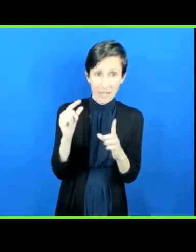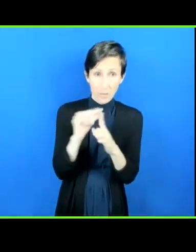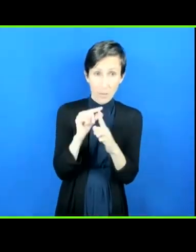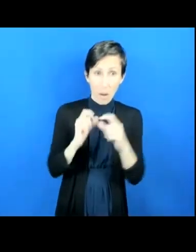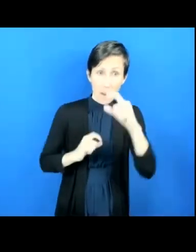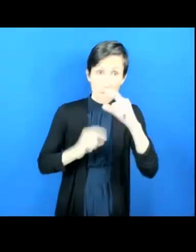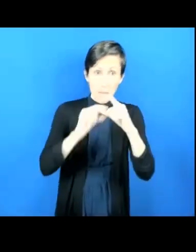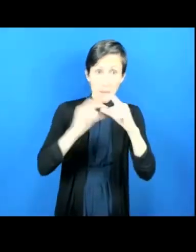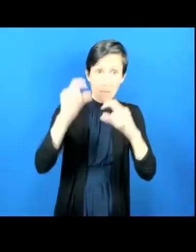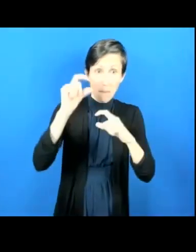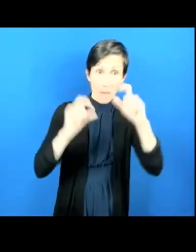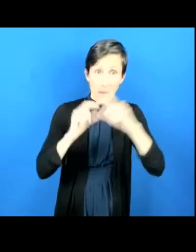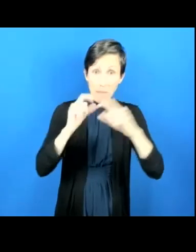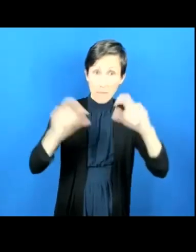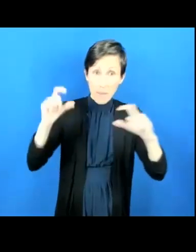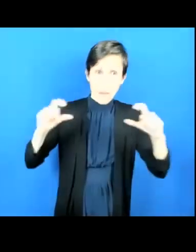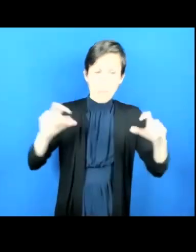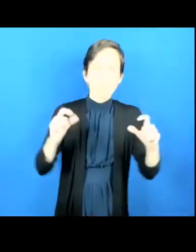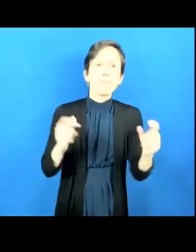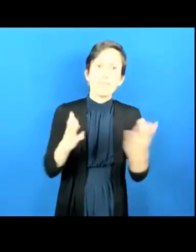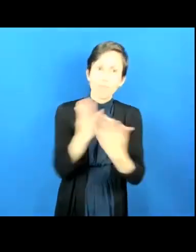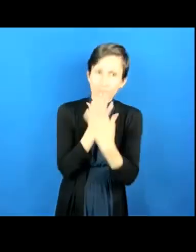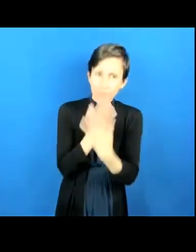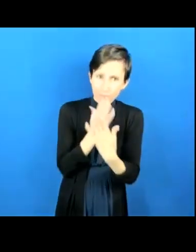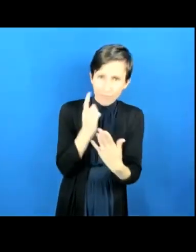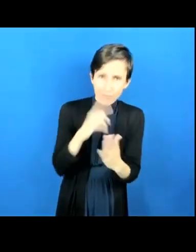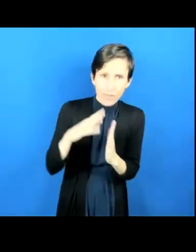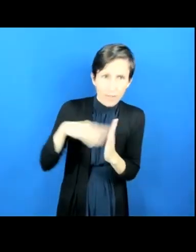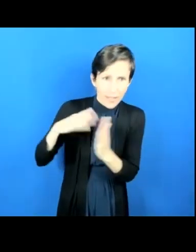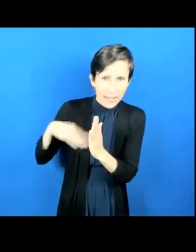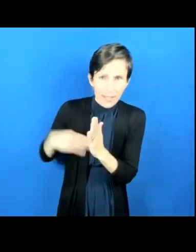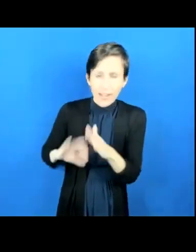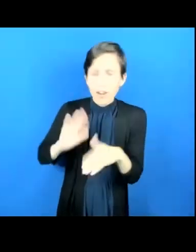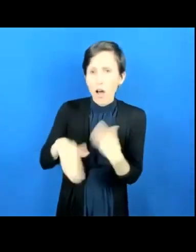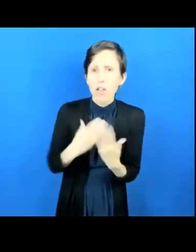for filling in the all the important insights